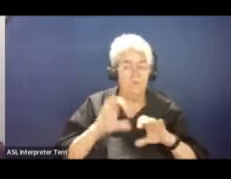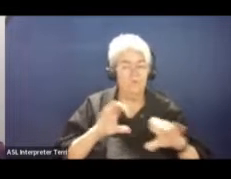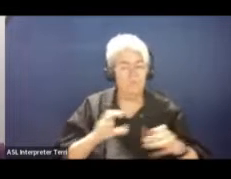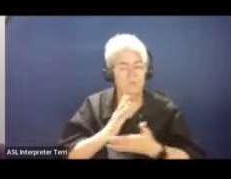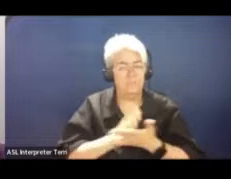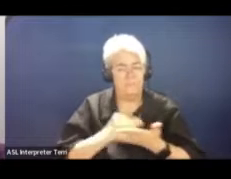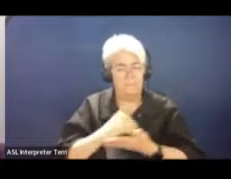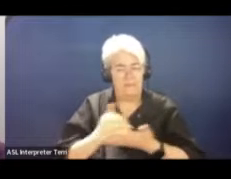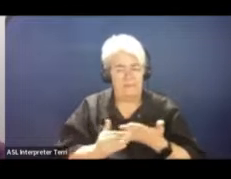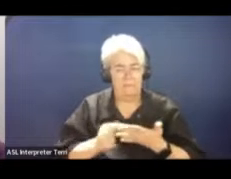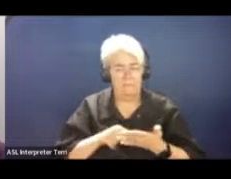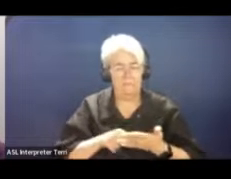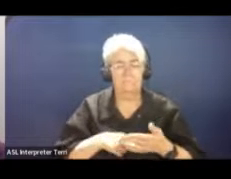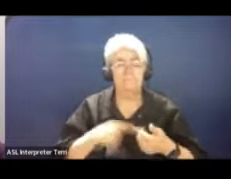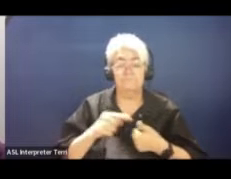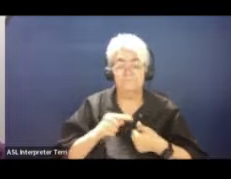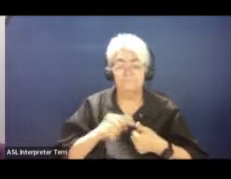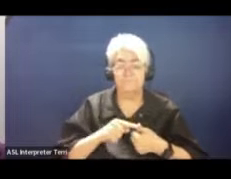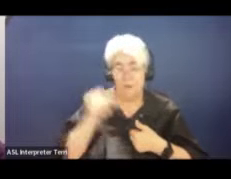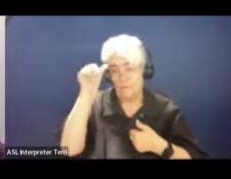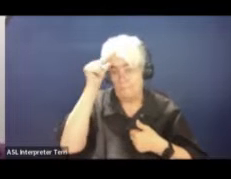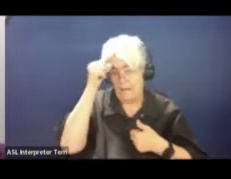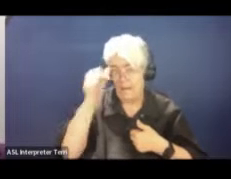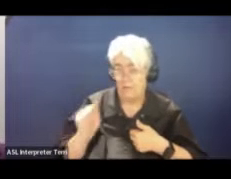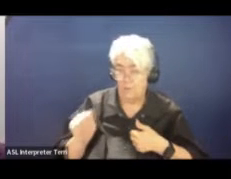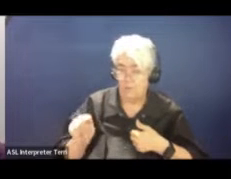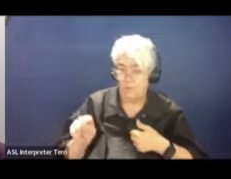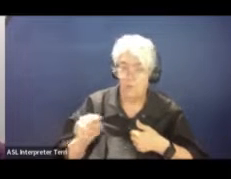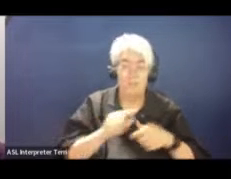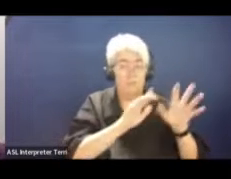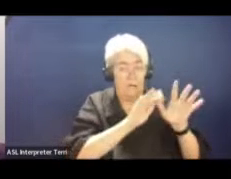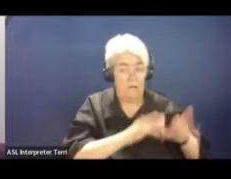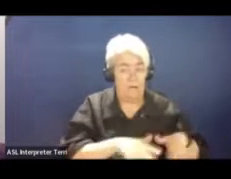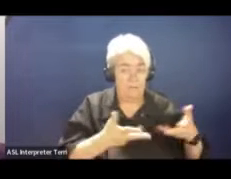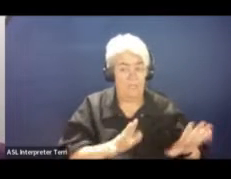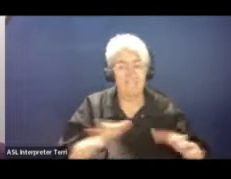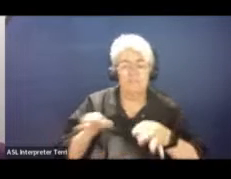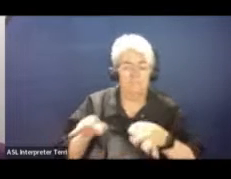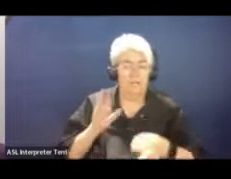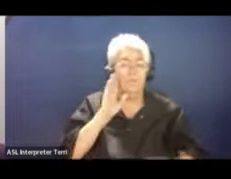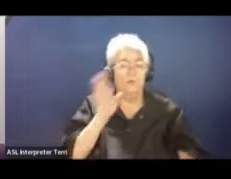we're going to remind them that there is going to be explanation afterwards. In the settings that